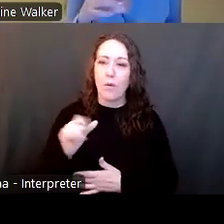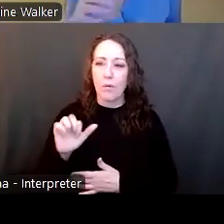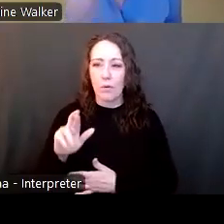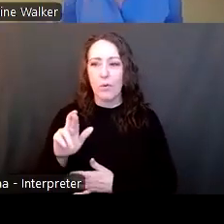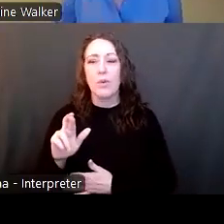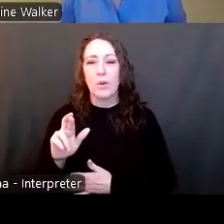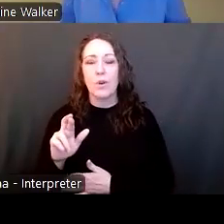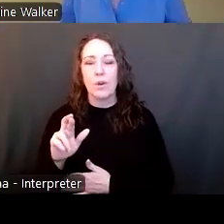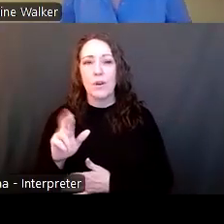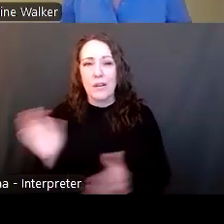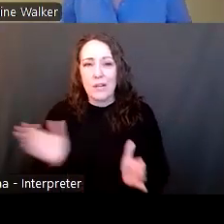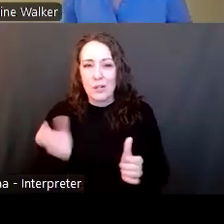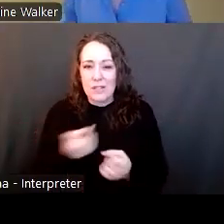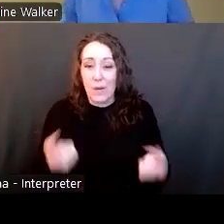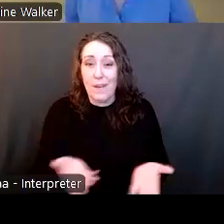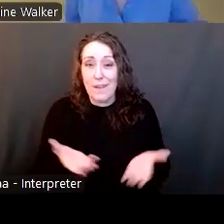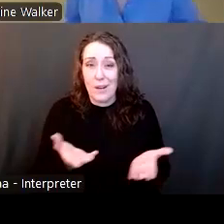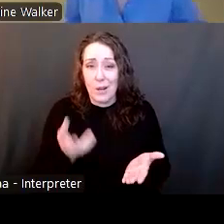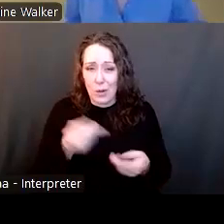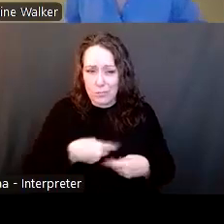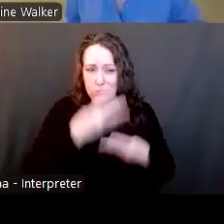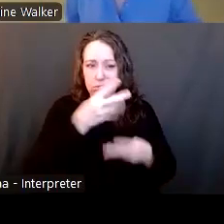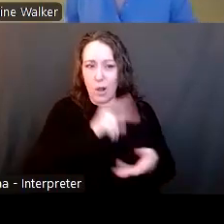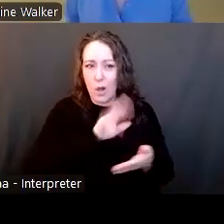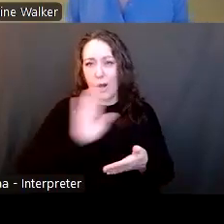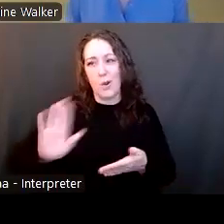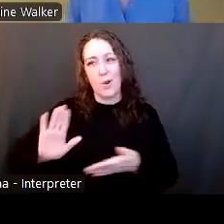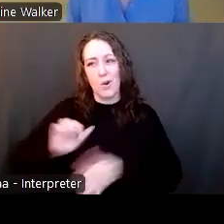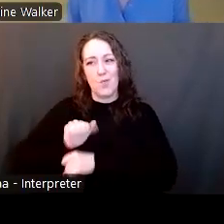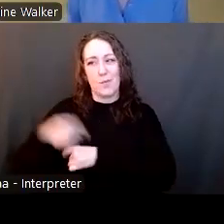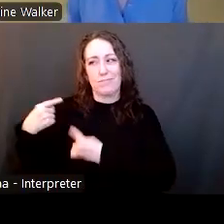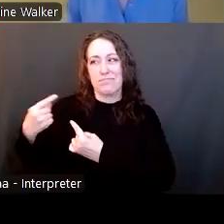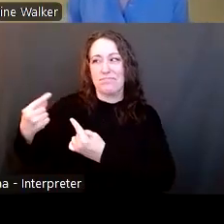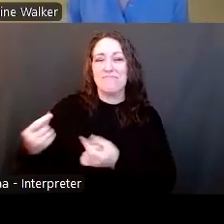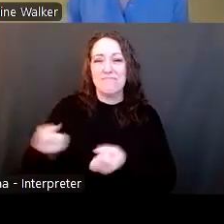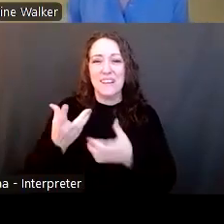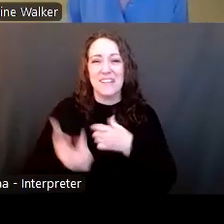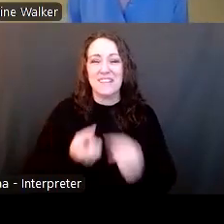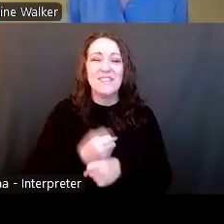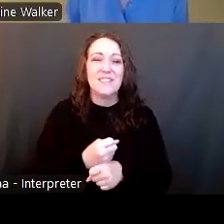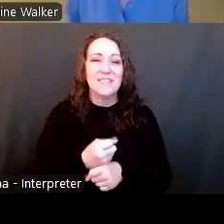everybody here to look up some of her work um over the years um including the recent studies